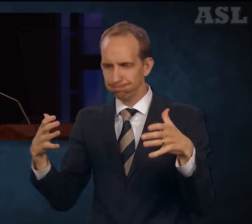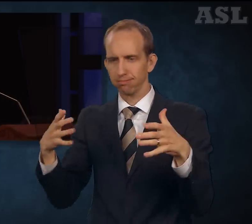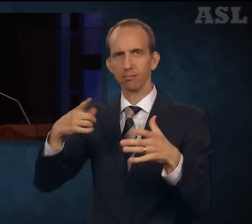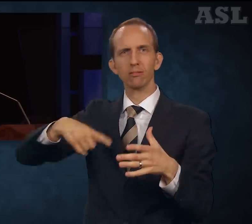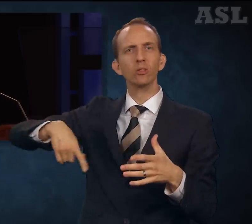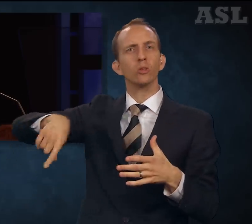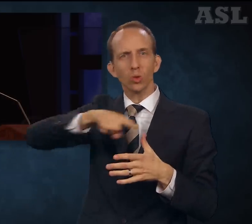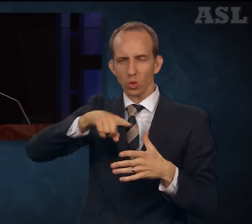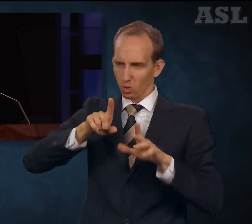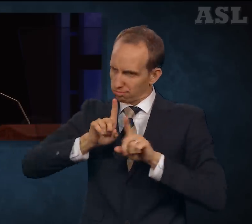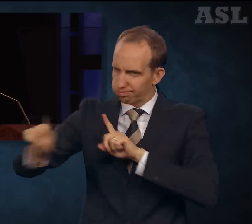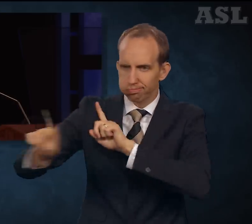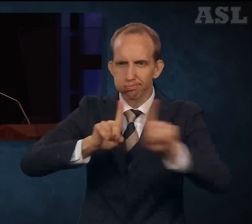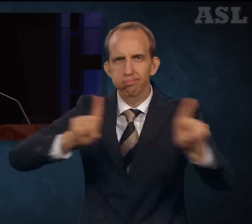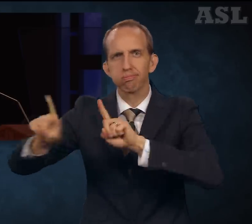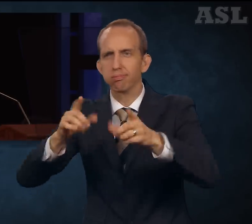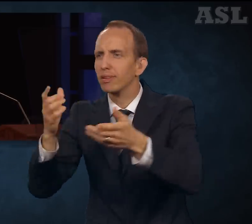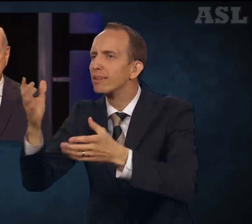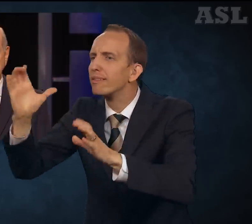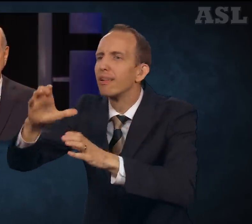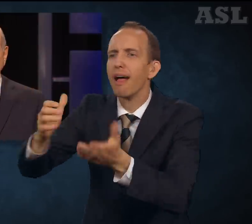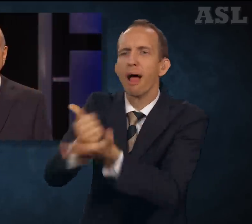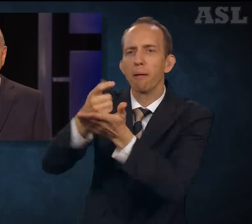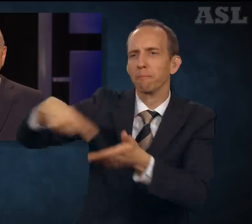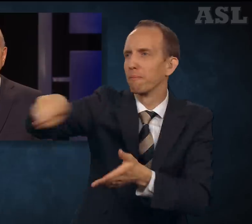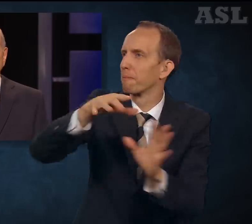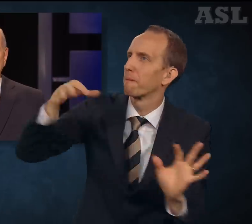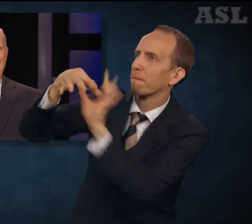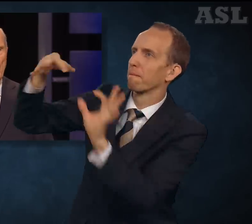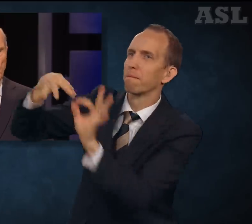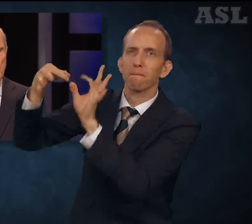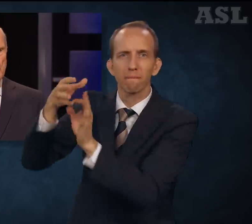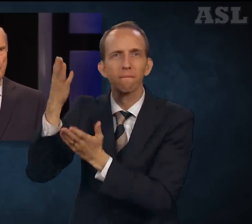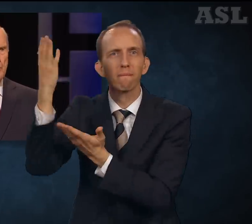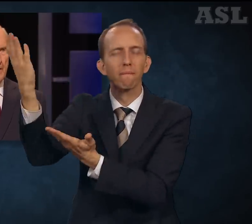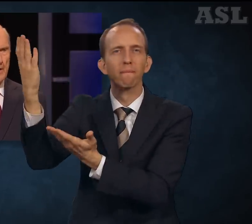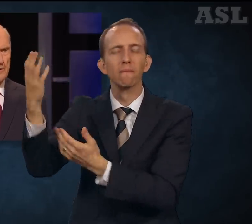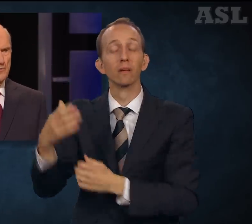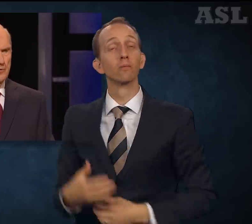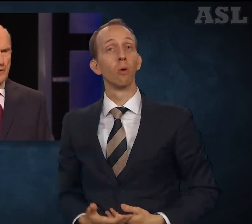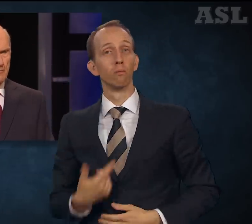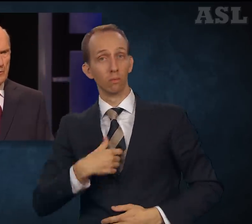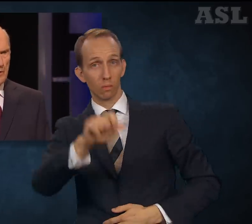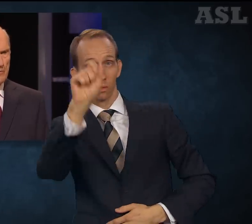PURPOSE OF GATHERING THE